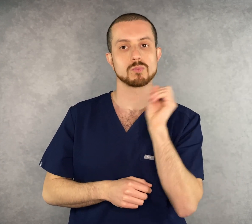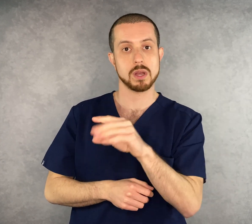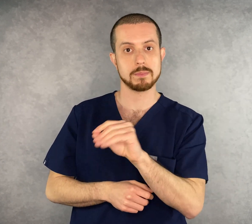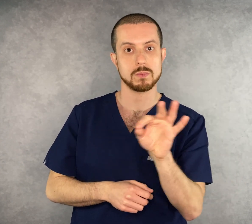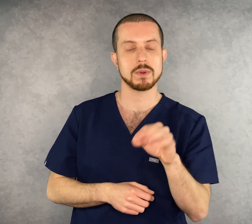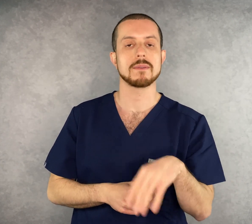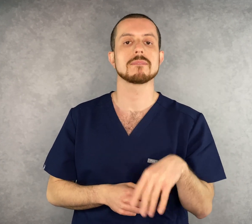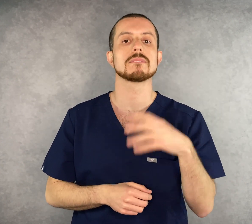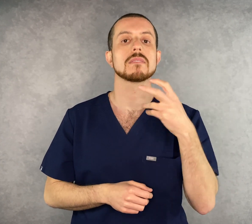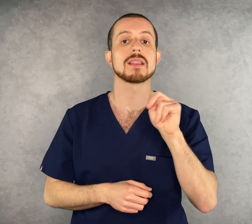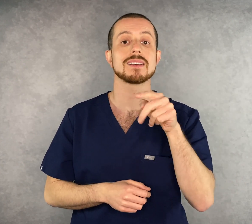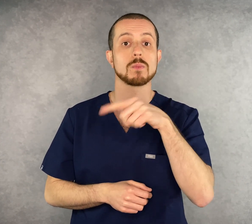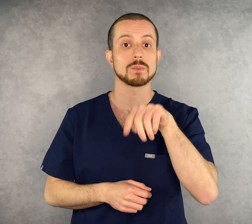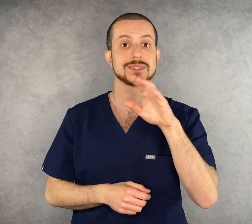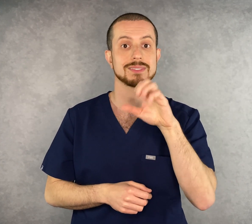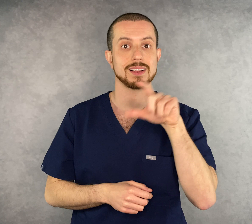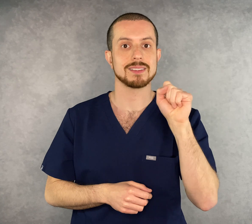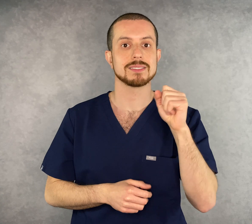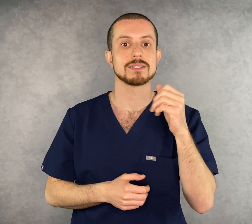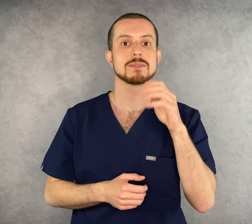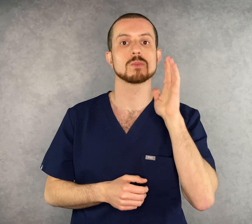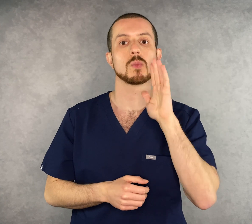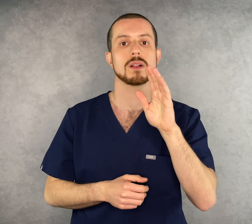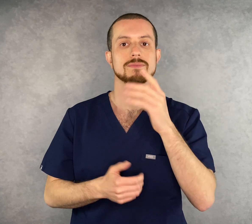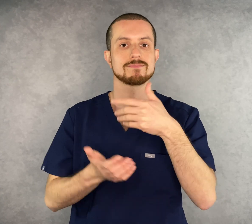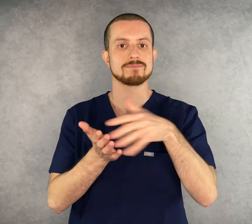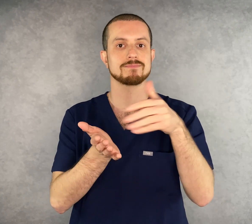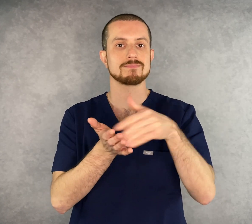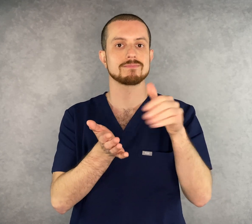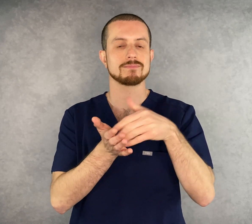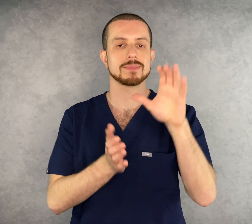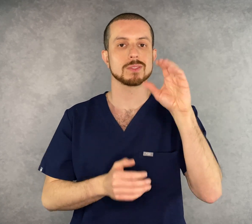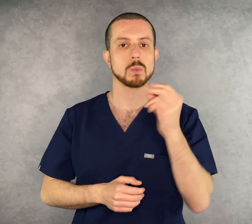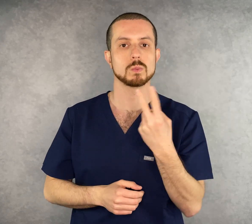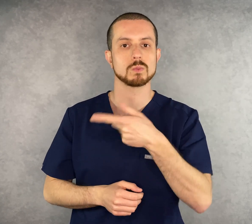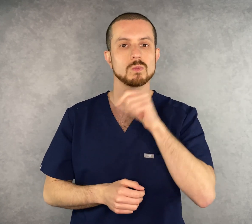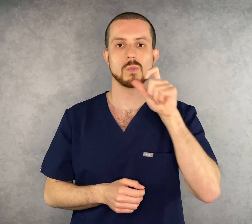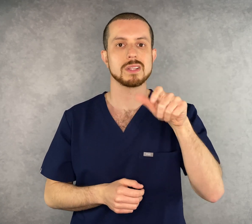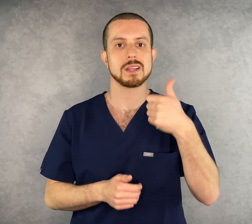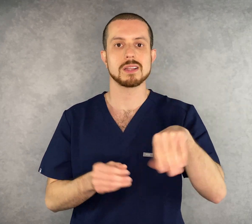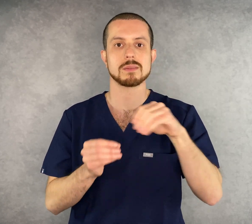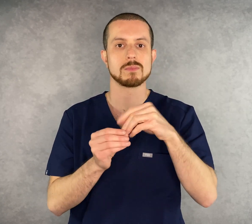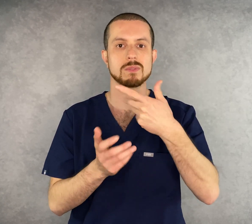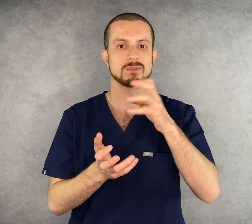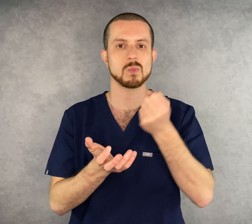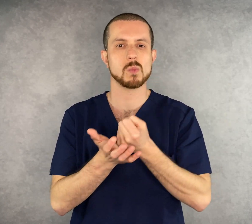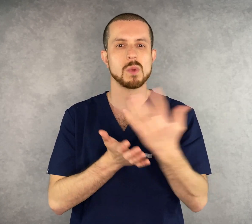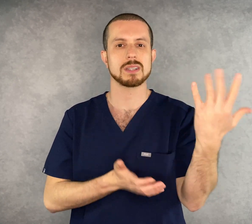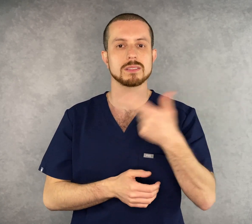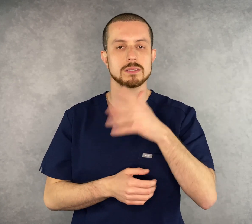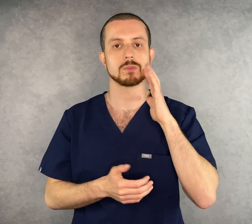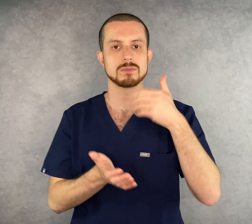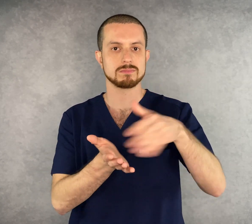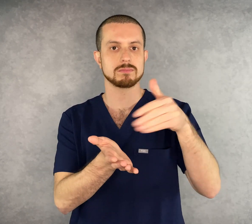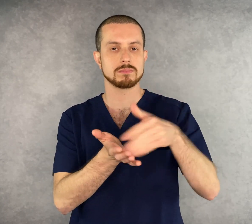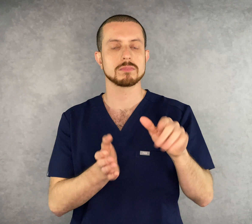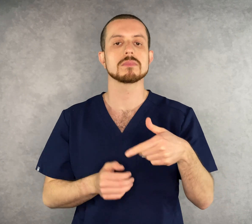So, oxygen is dropped off and those cells release CO2, they are a waste product of the cells and aren't needed.